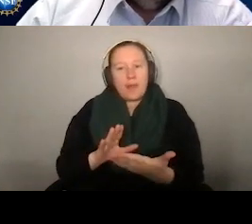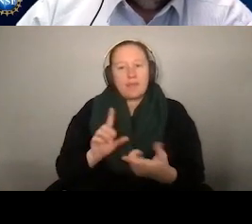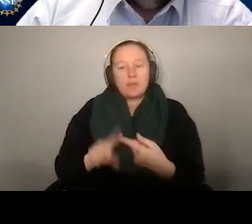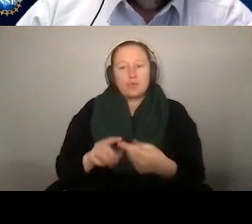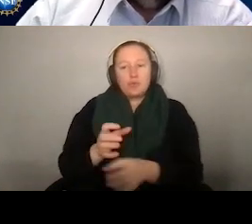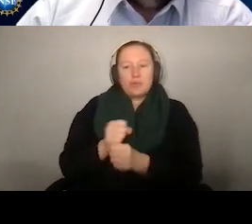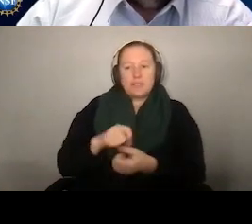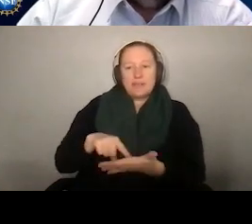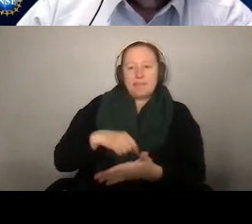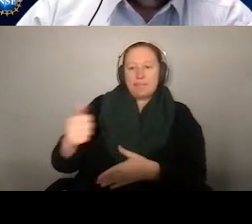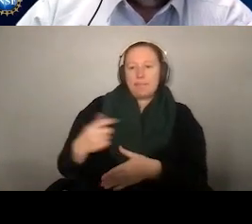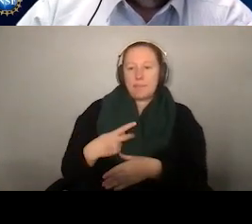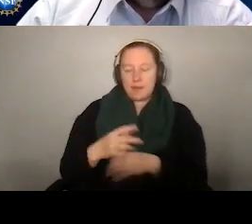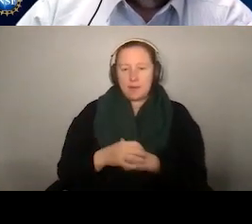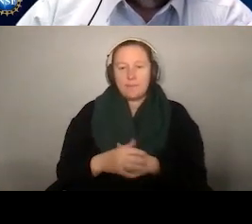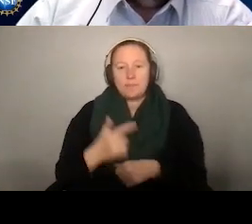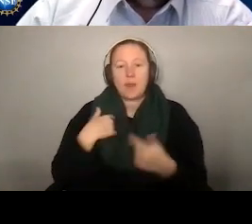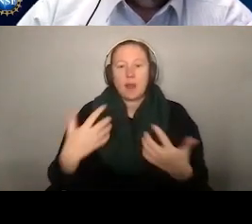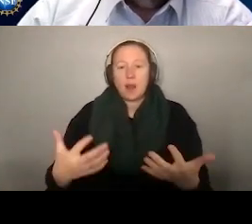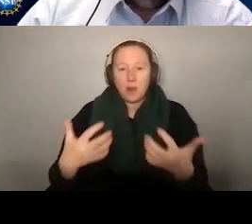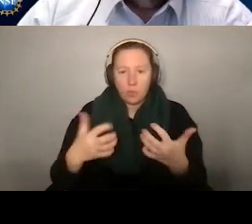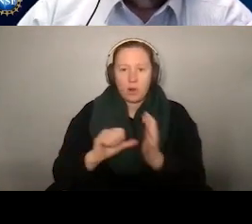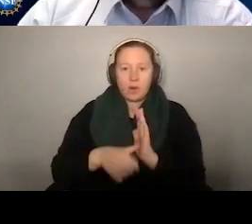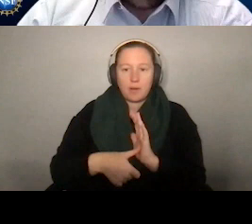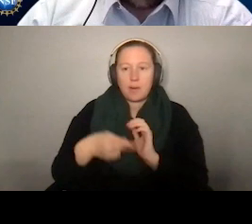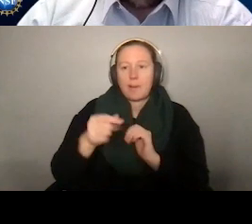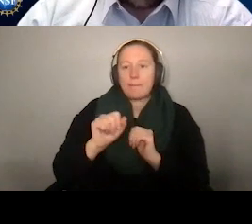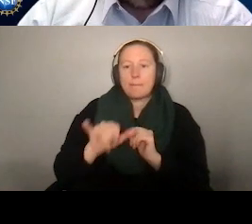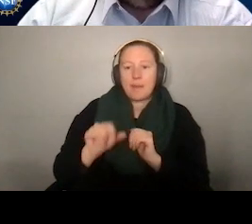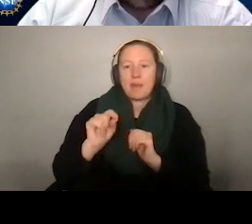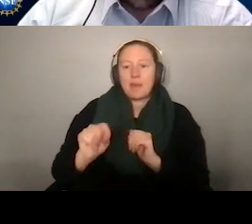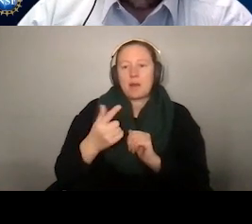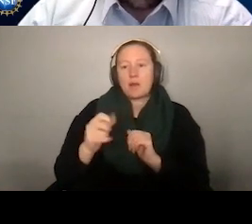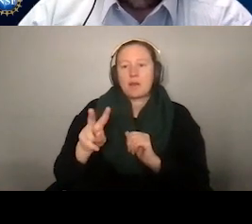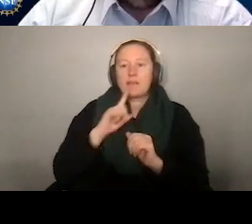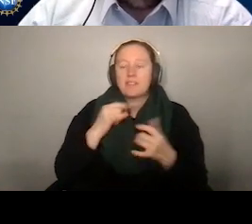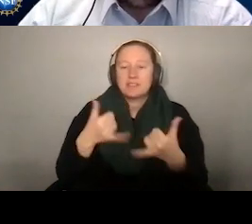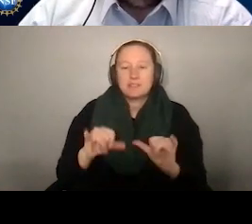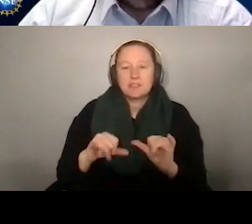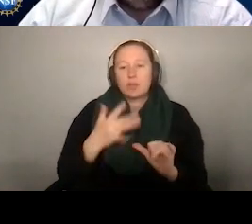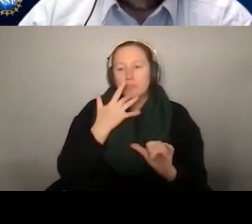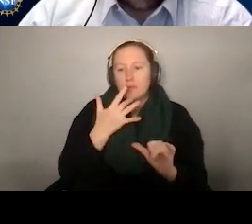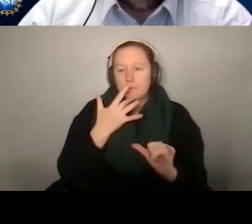I would like to reiterate though Pay.gov is still our preferred electronic method.